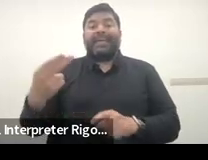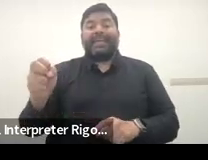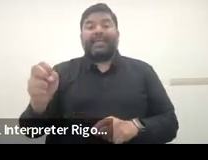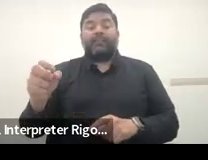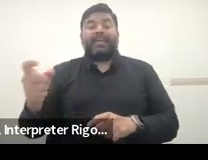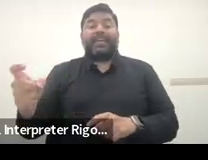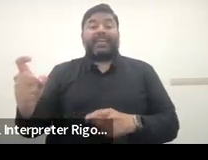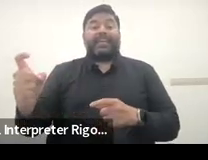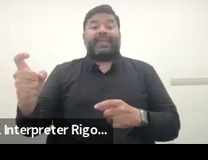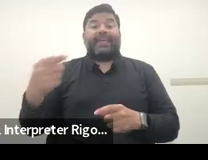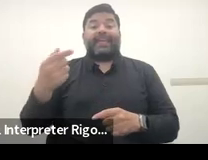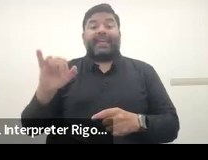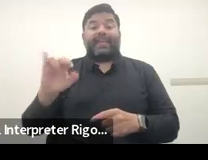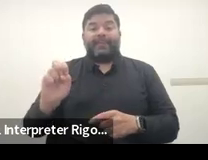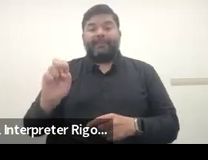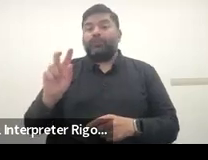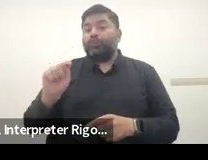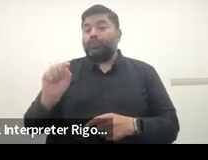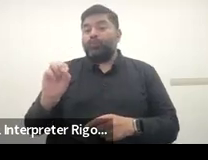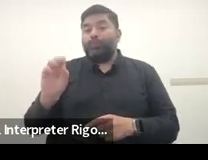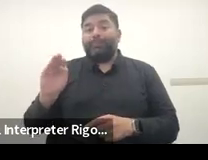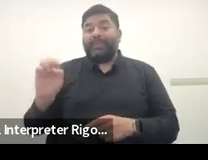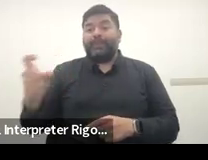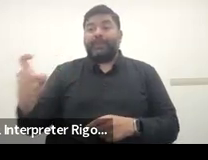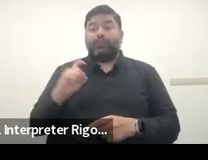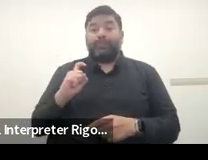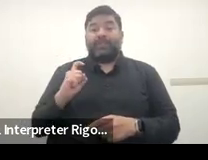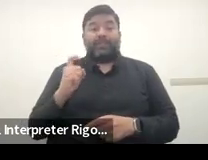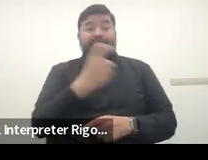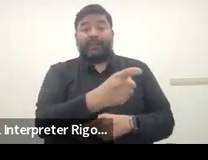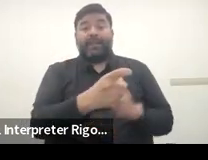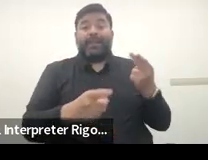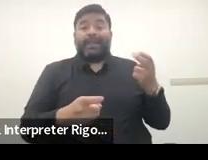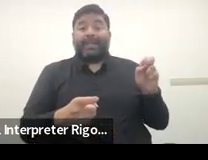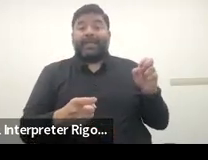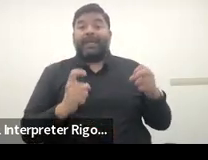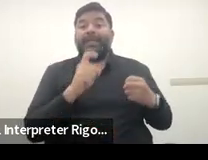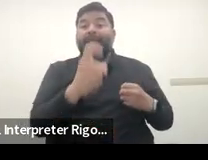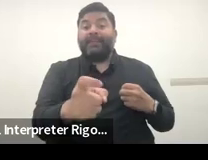All of these things show directionality those those are not usually included in these